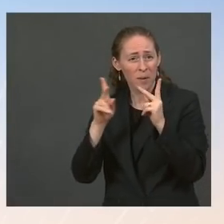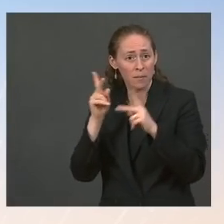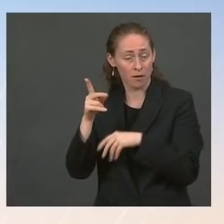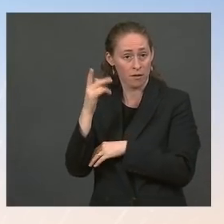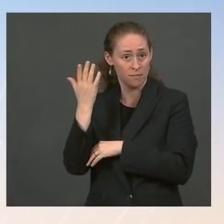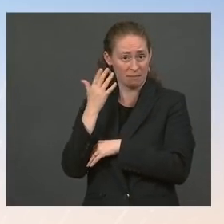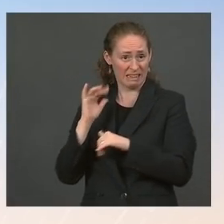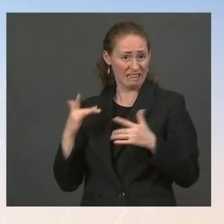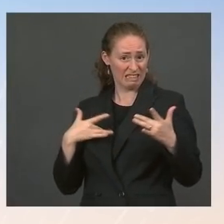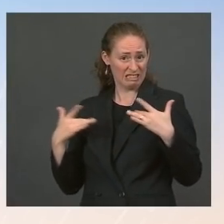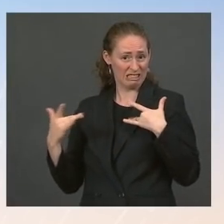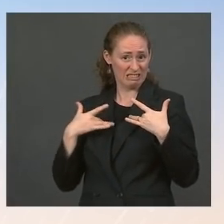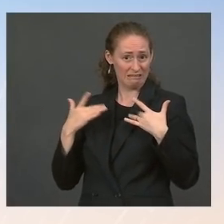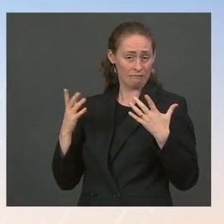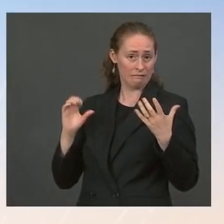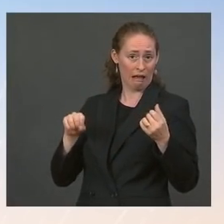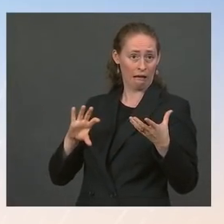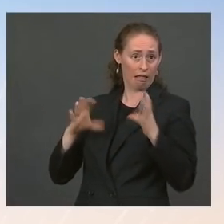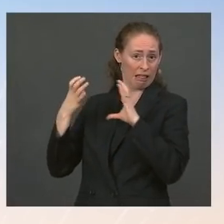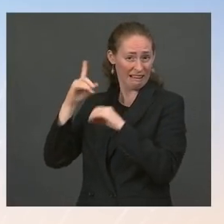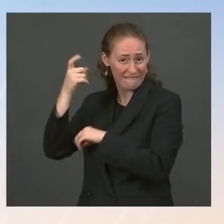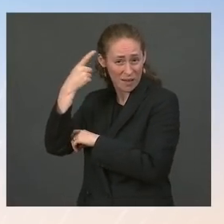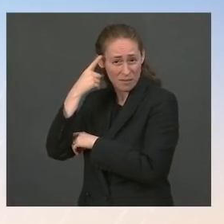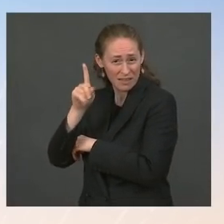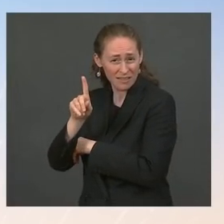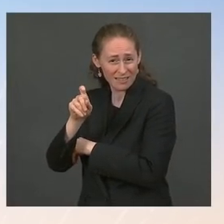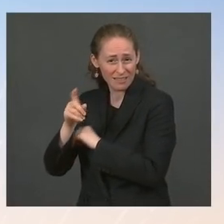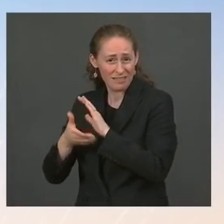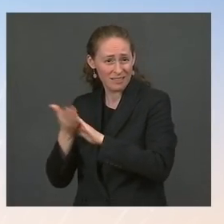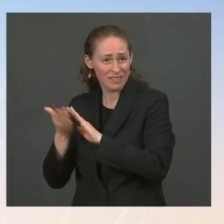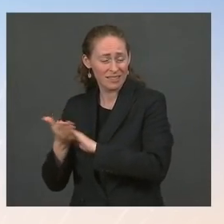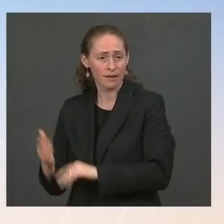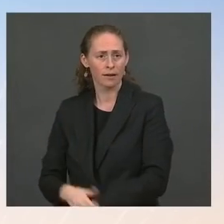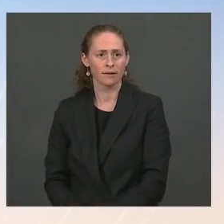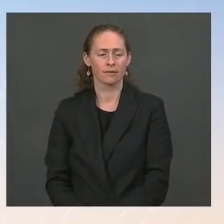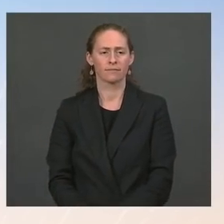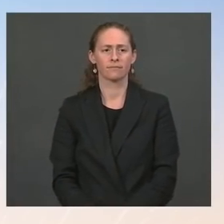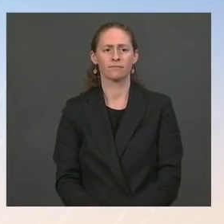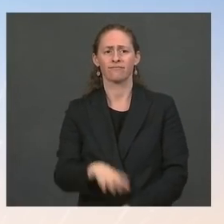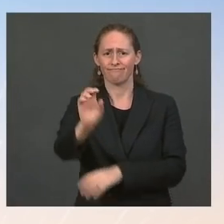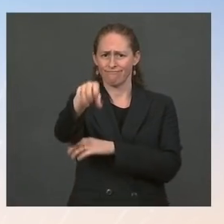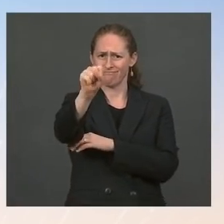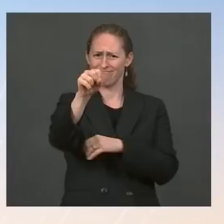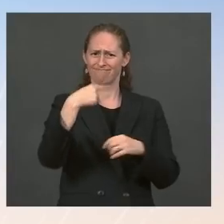about the obstruction of our nominees. And while we have made progress over the course